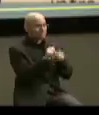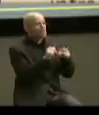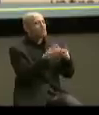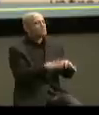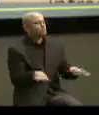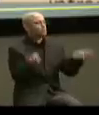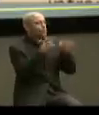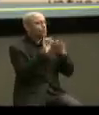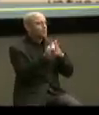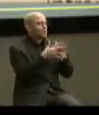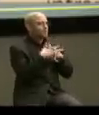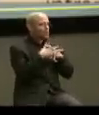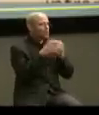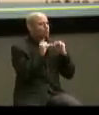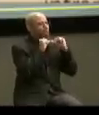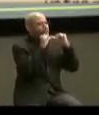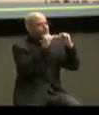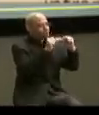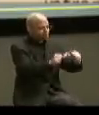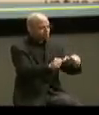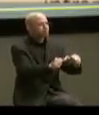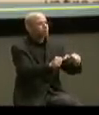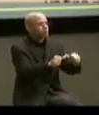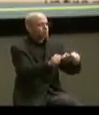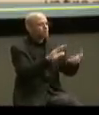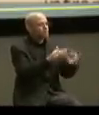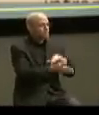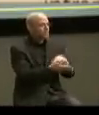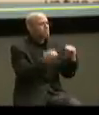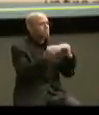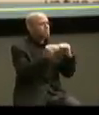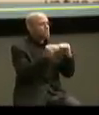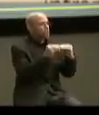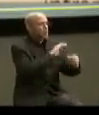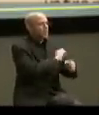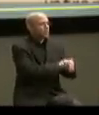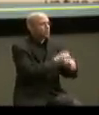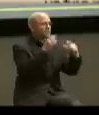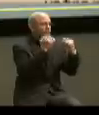AMERICA CONTINUE DOWN THE PATH OF BECOMING MORE AND MORE ENERGY INDEPENDENT.